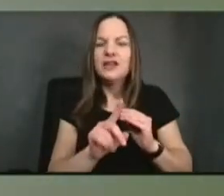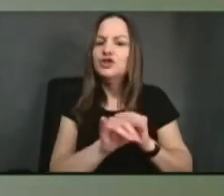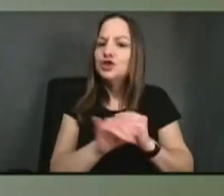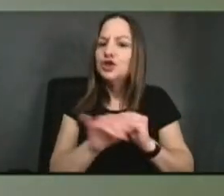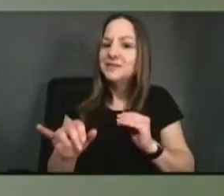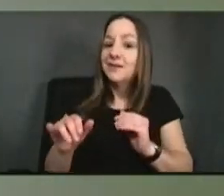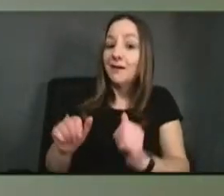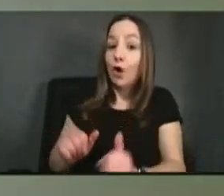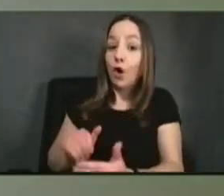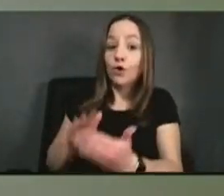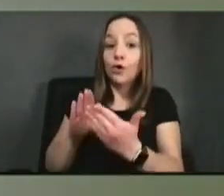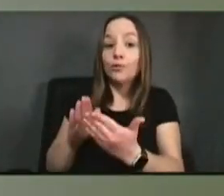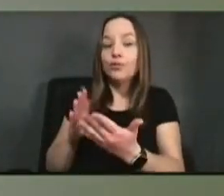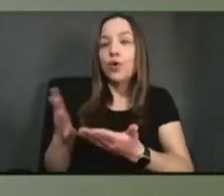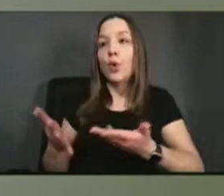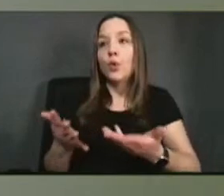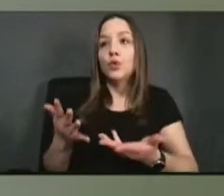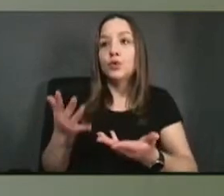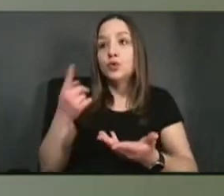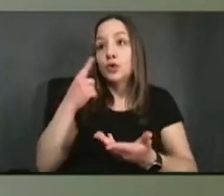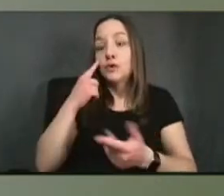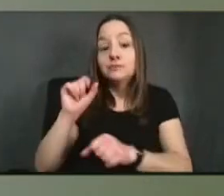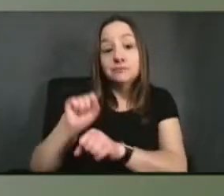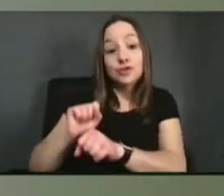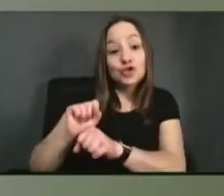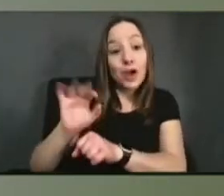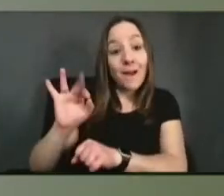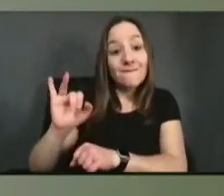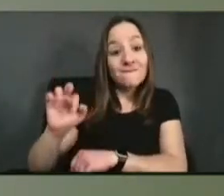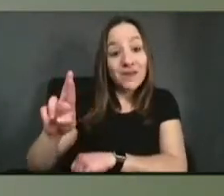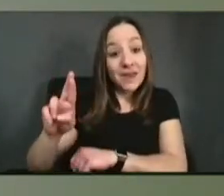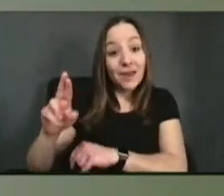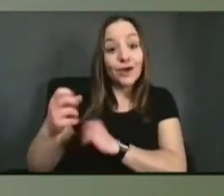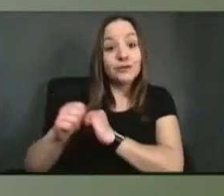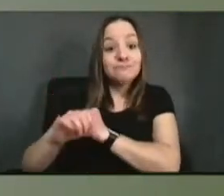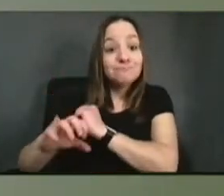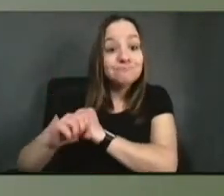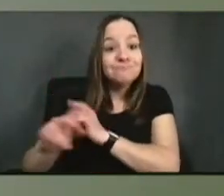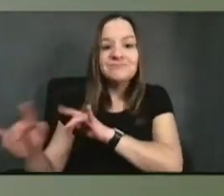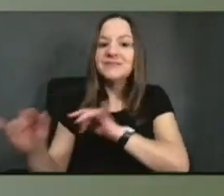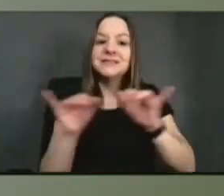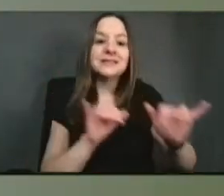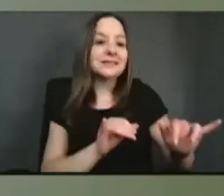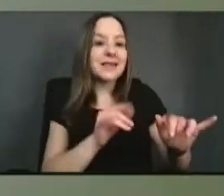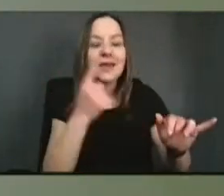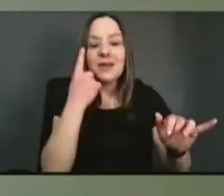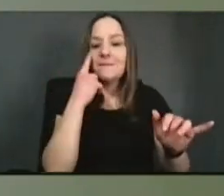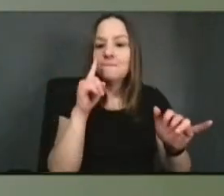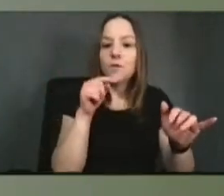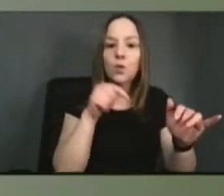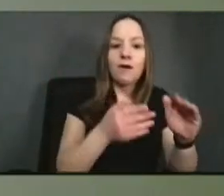, and I know that much like the approach that we take. In terms